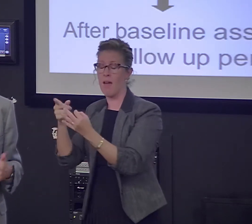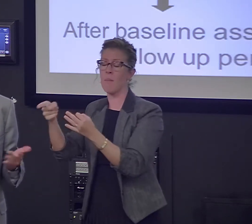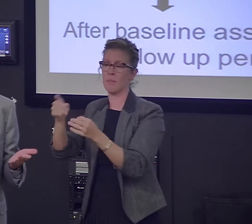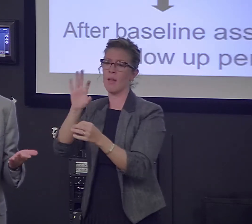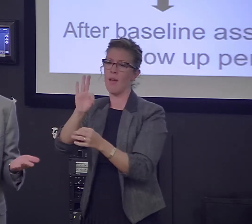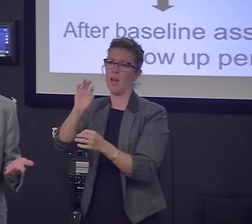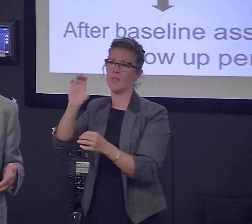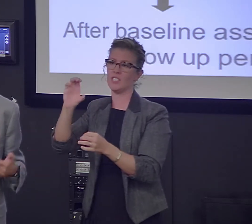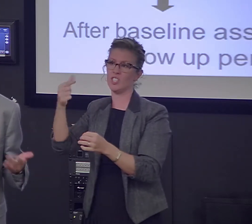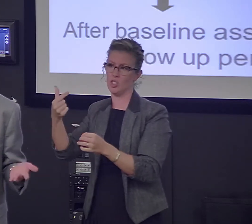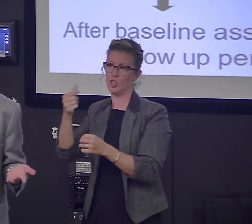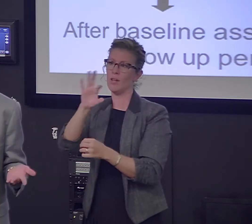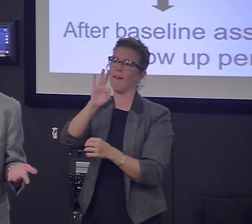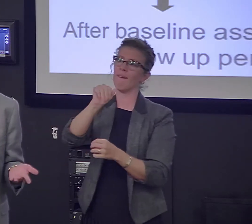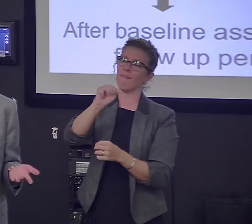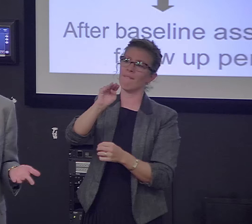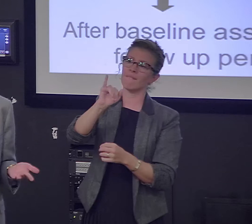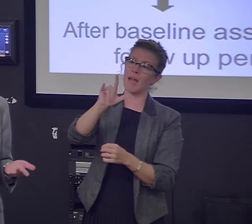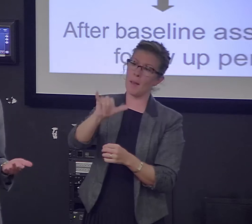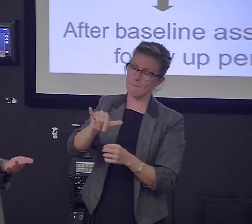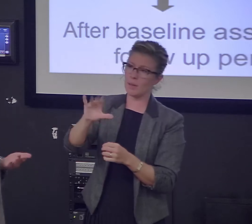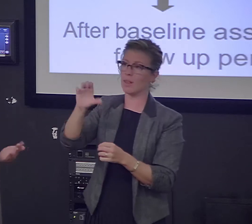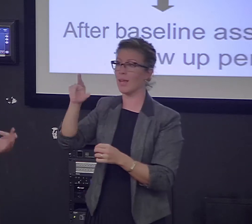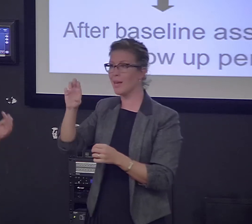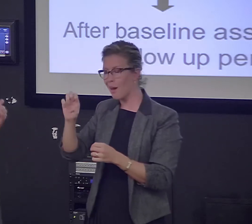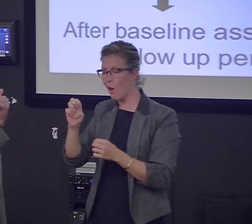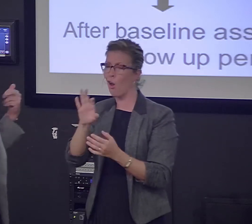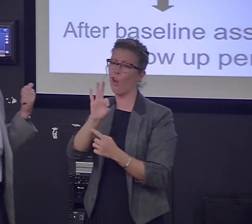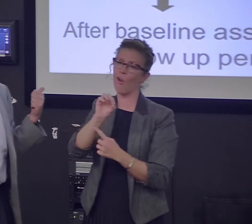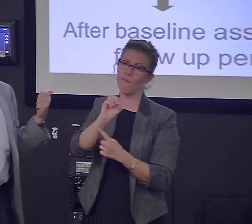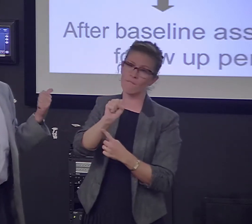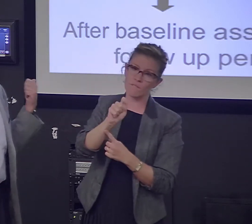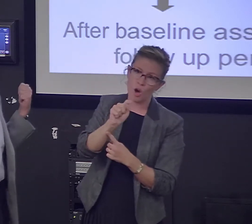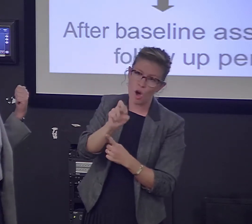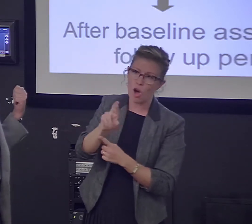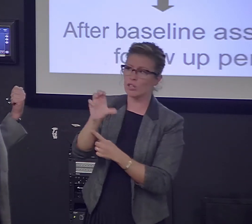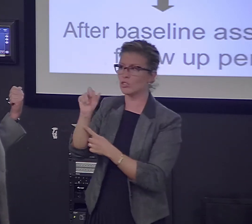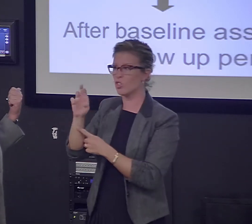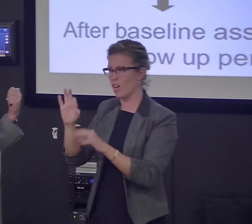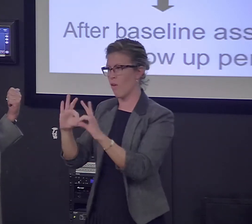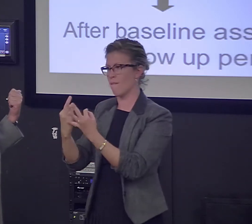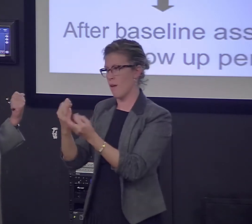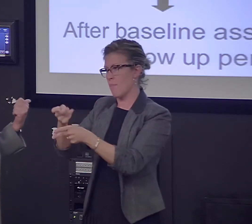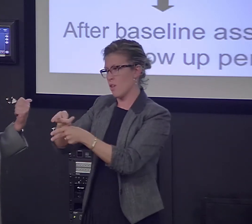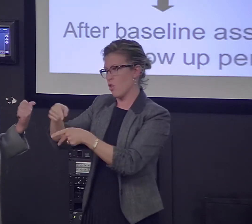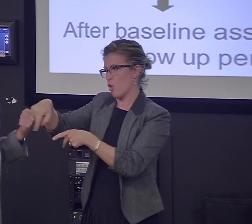into family care or foster care. We also recruited a community control group.